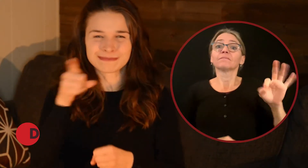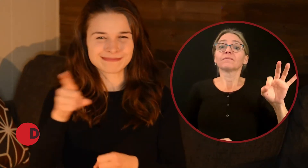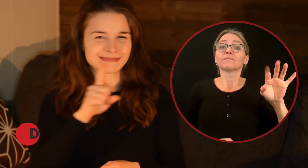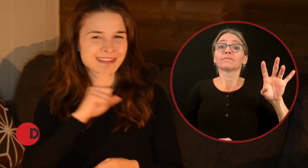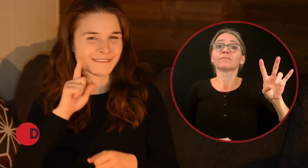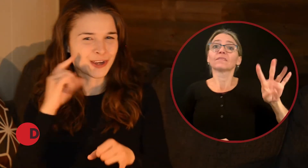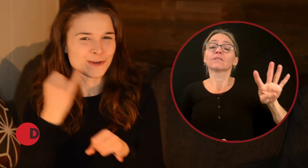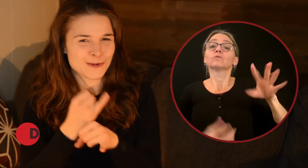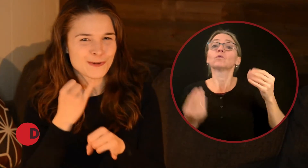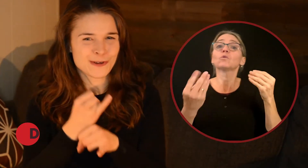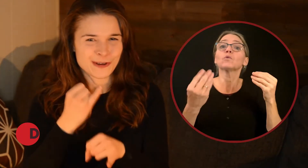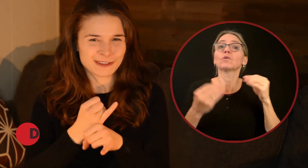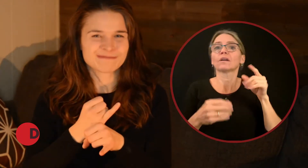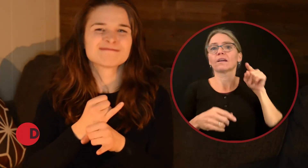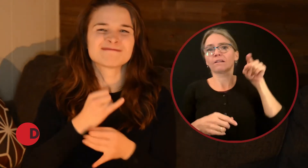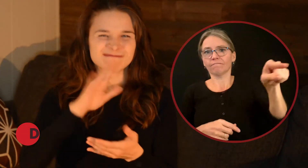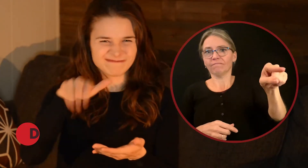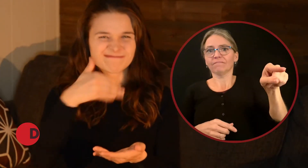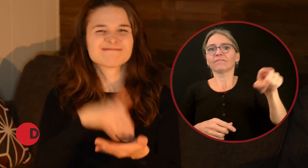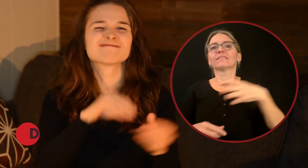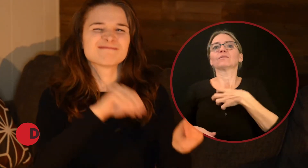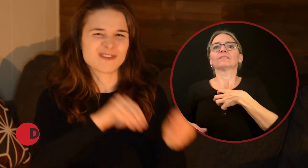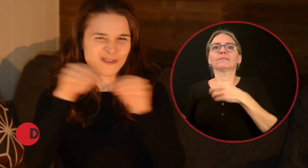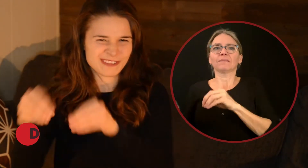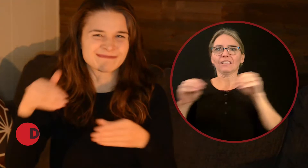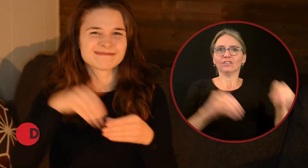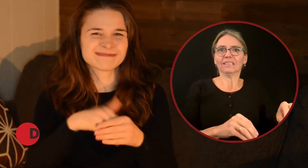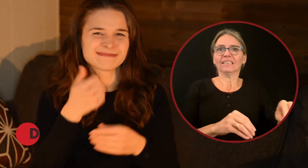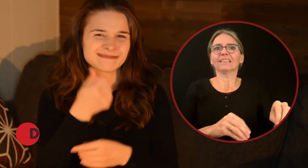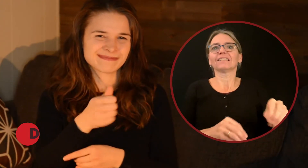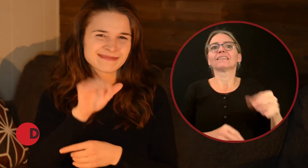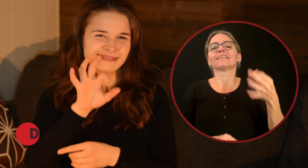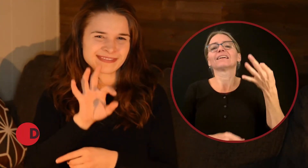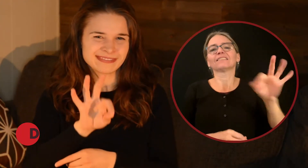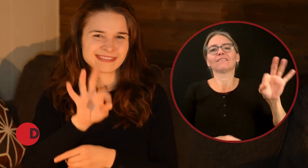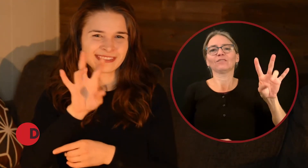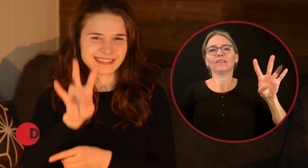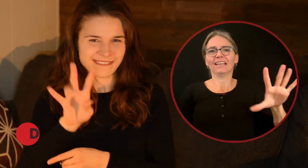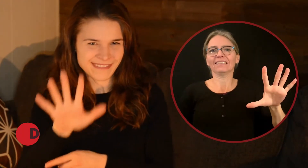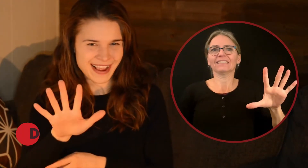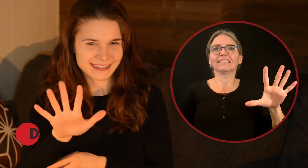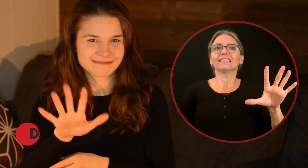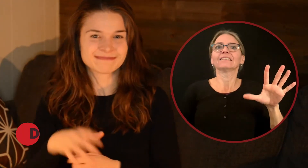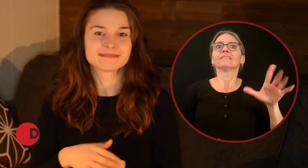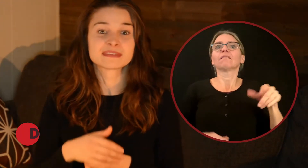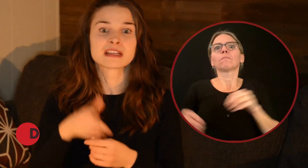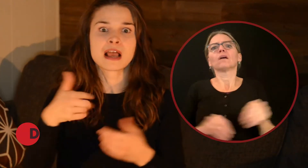Institution of the Deaf, the Center moved in 1975.